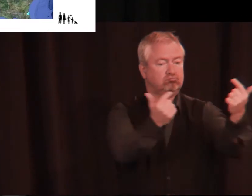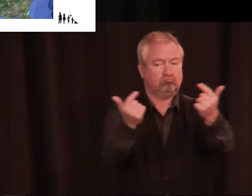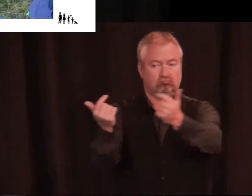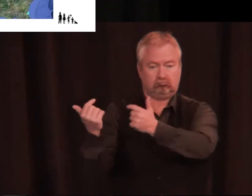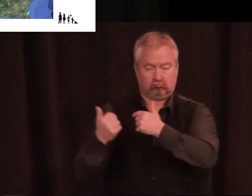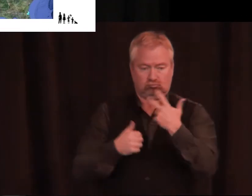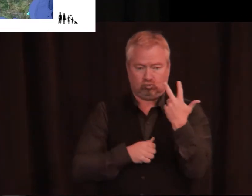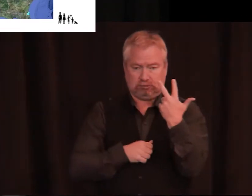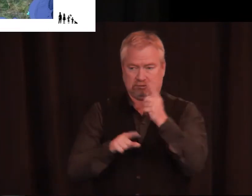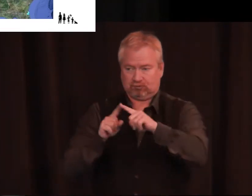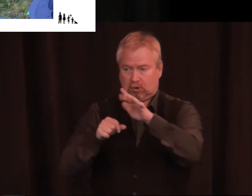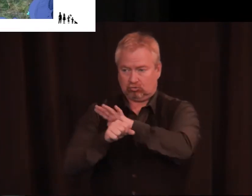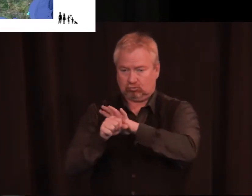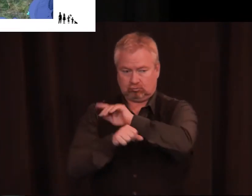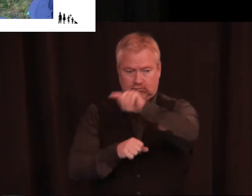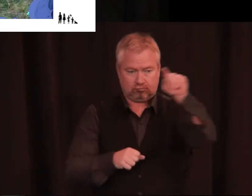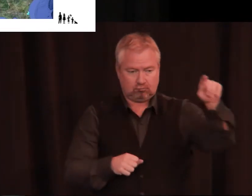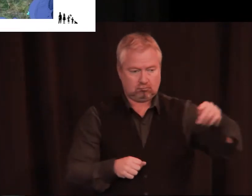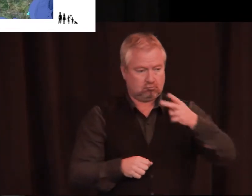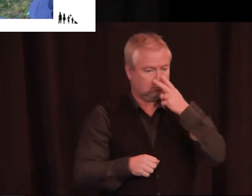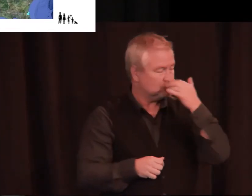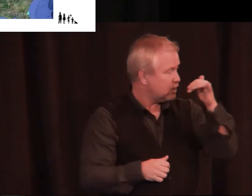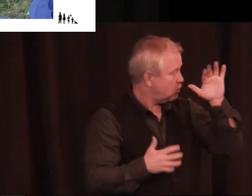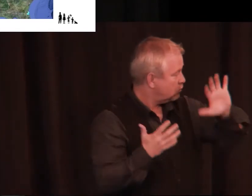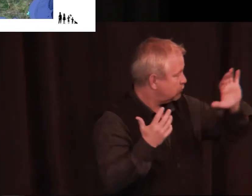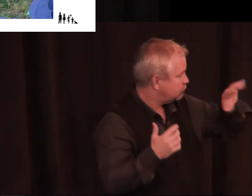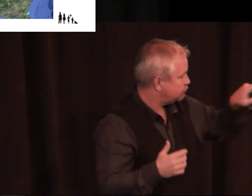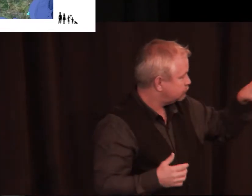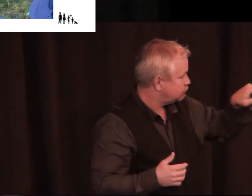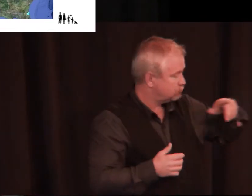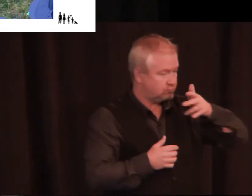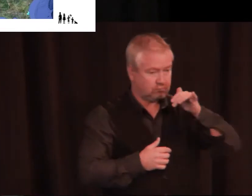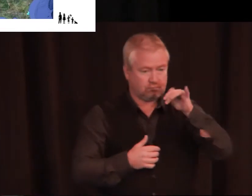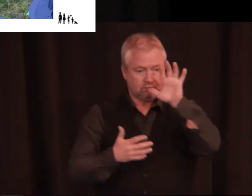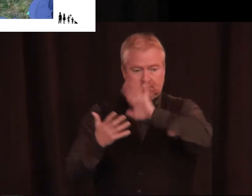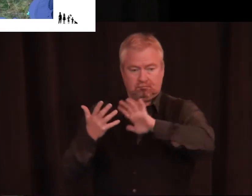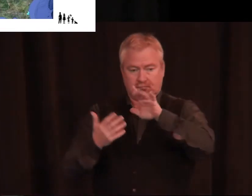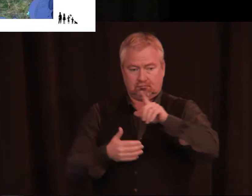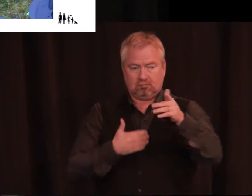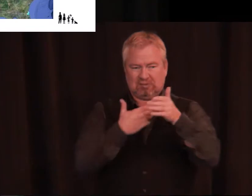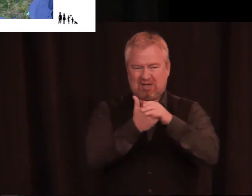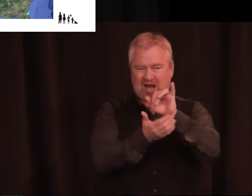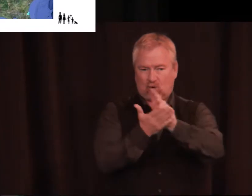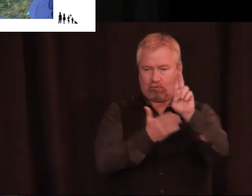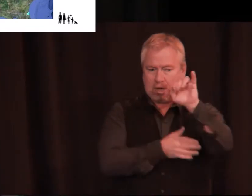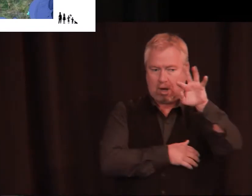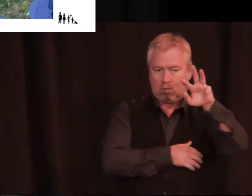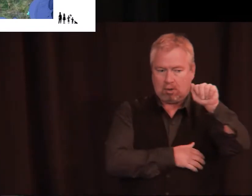The yellow push pins show children that were recruited through the University of Iowa, so they're yellow for the hawkeyes.